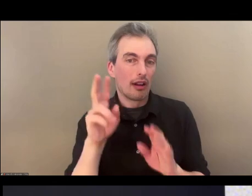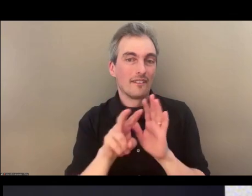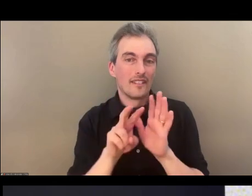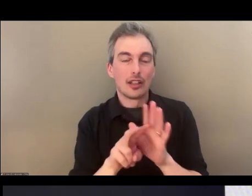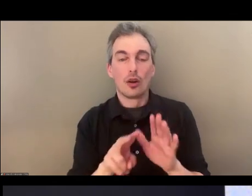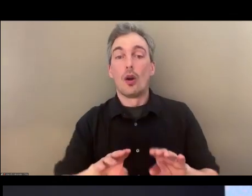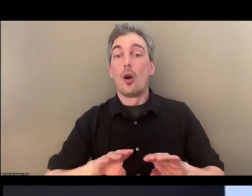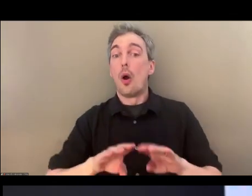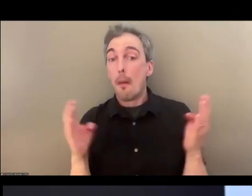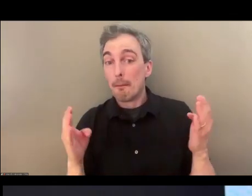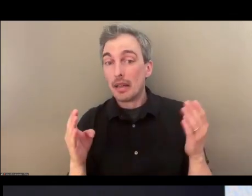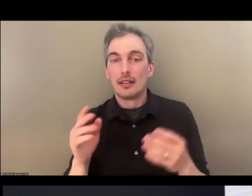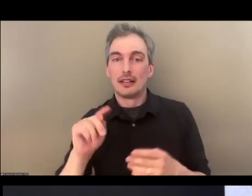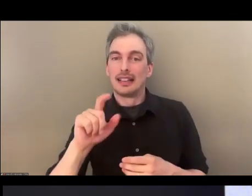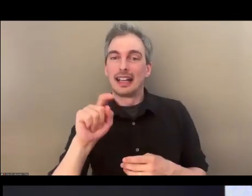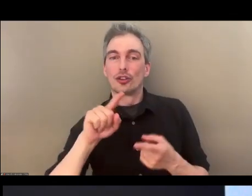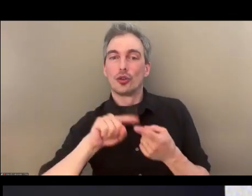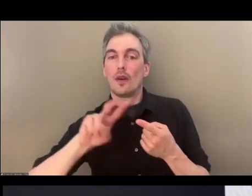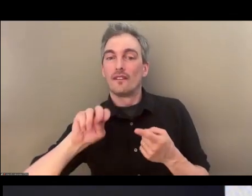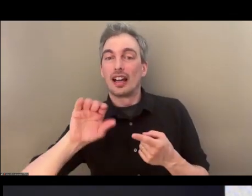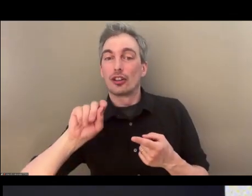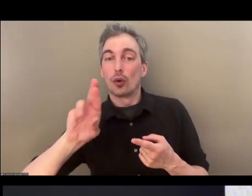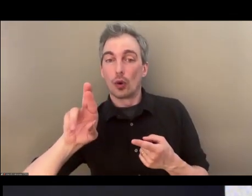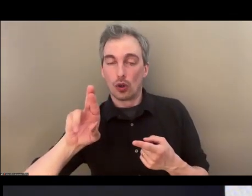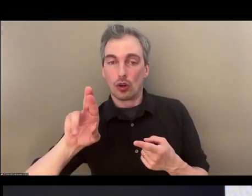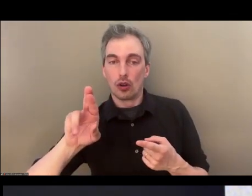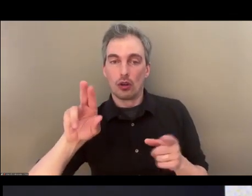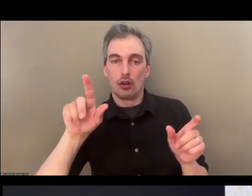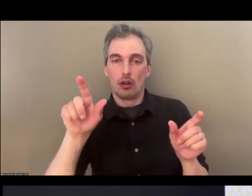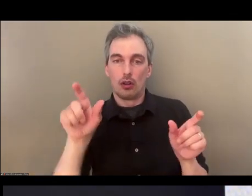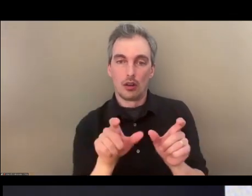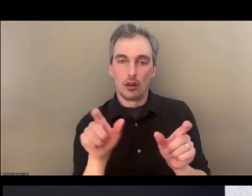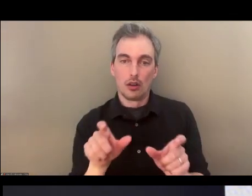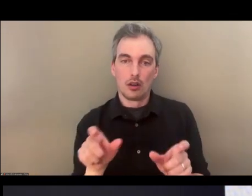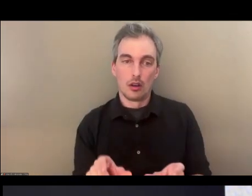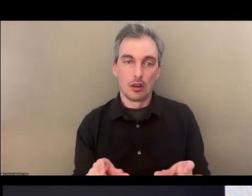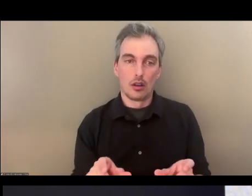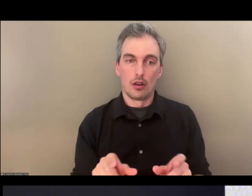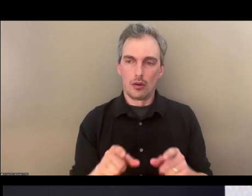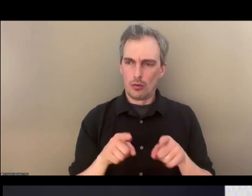And as I'm building this, I'm thinking... Why am I not also building them a